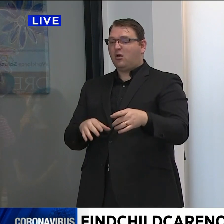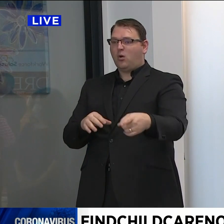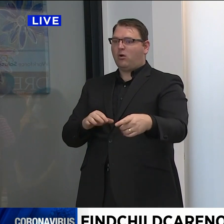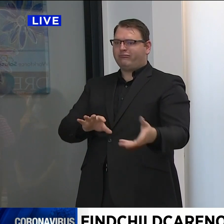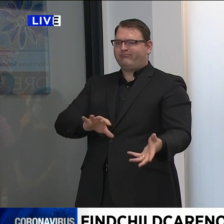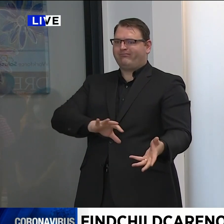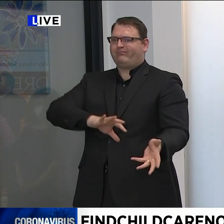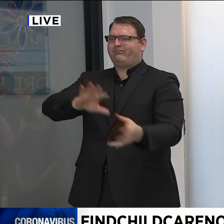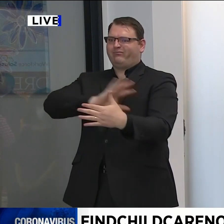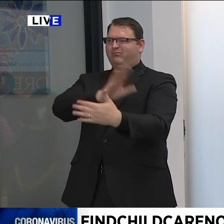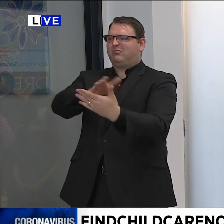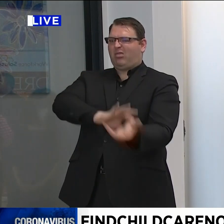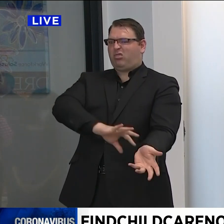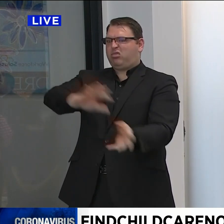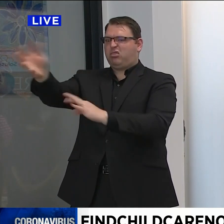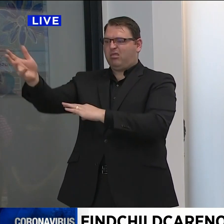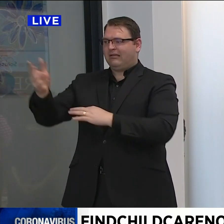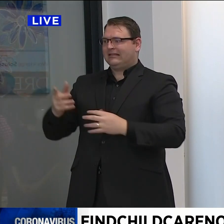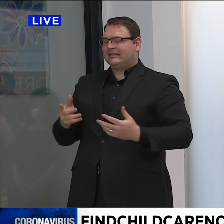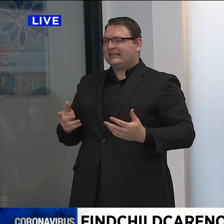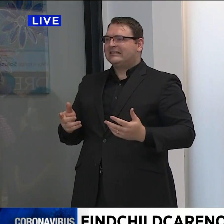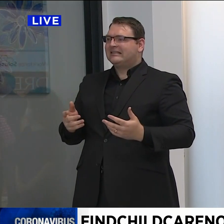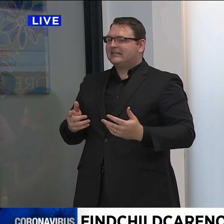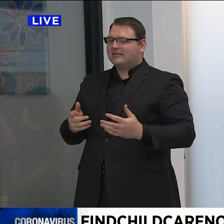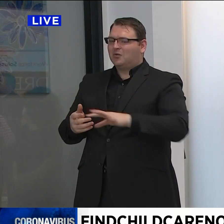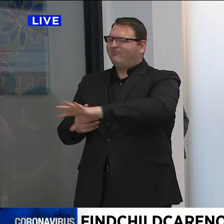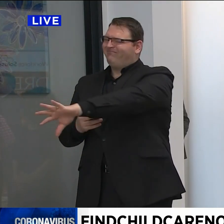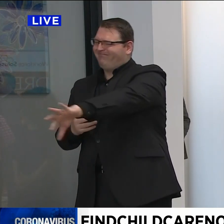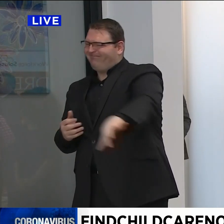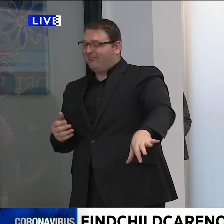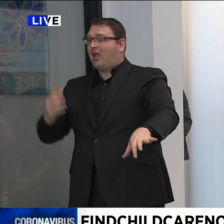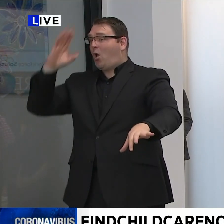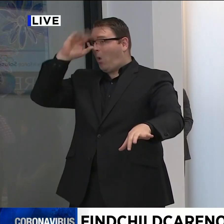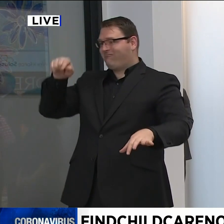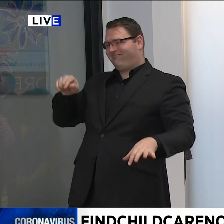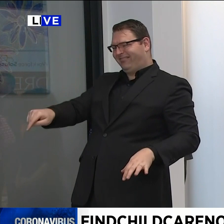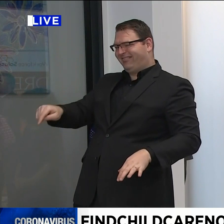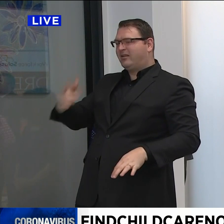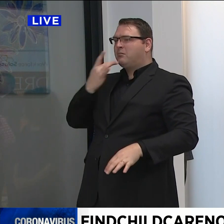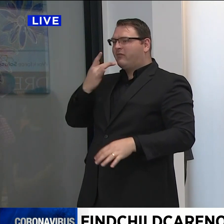the virus. And or those who drag their feet or were stood drag their feet or were stood in the way. in the way. And so I sure hope that